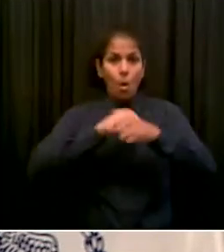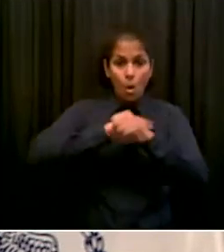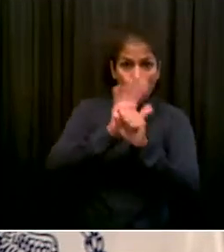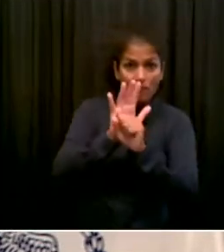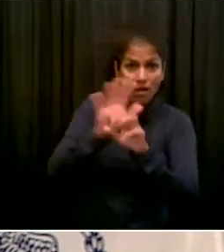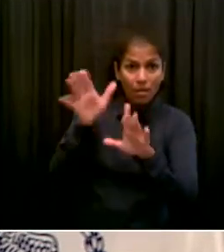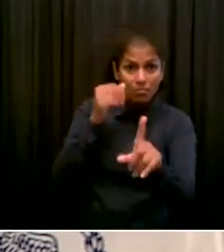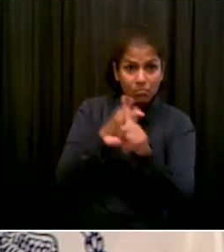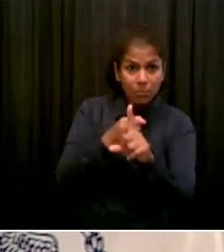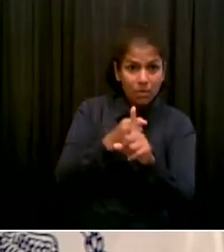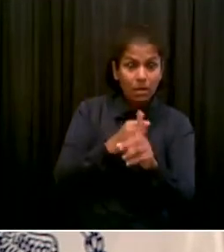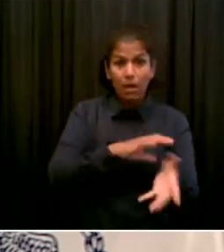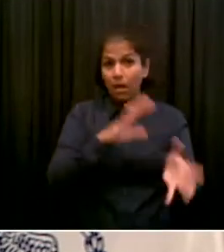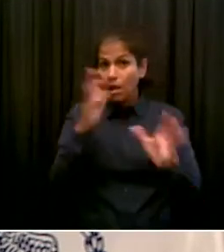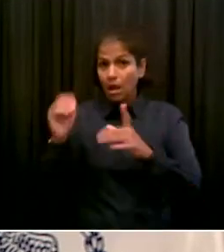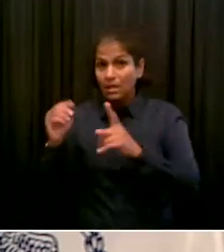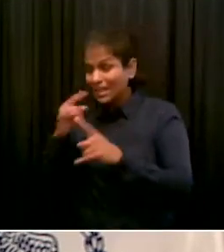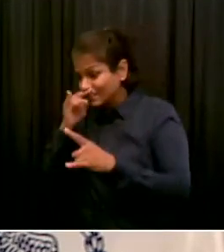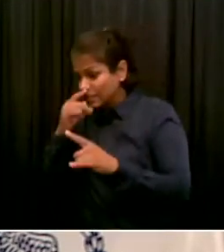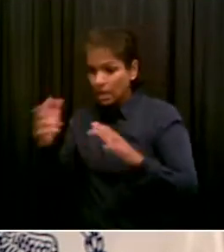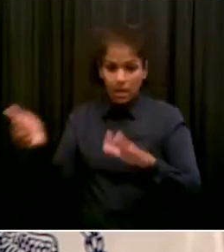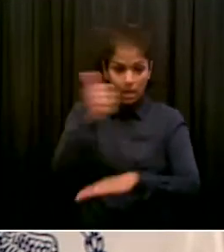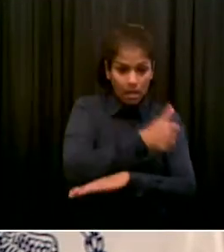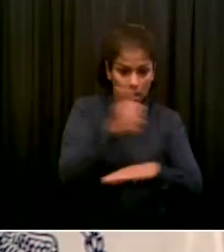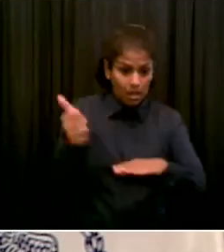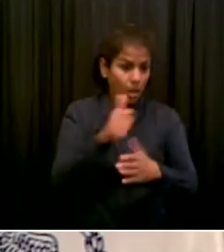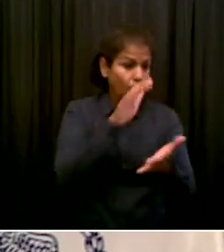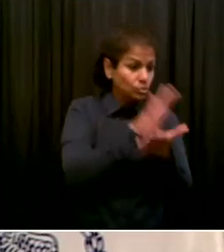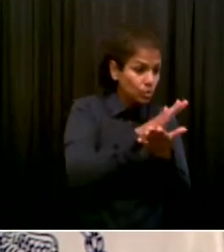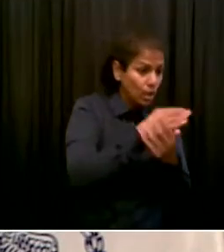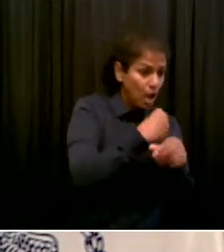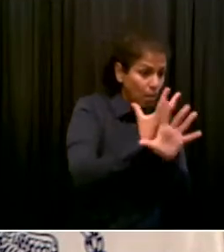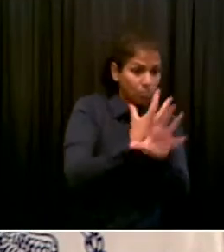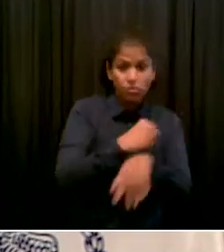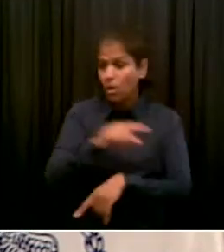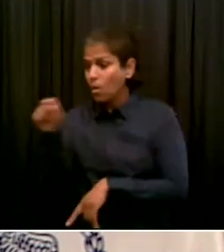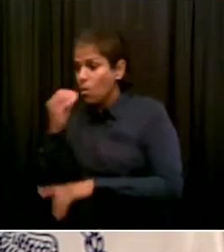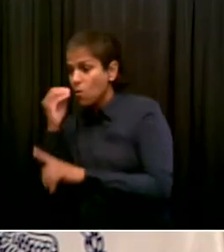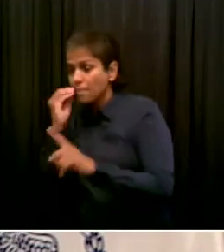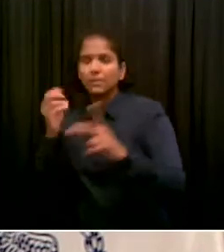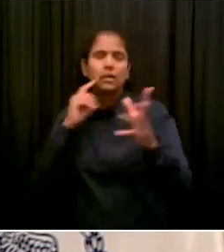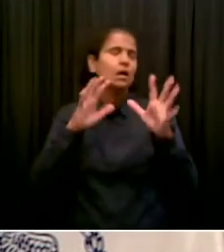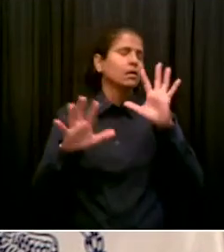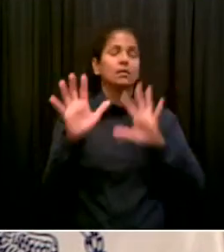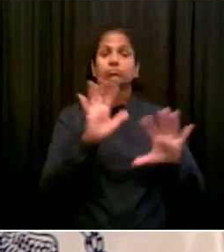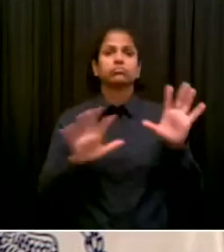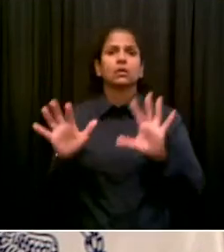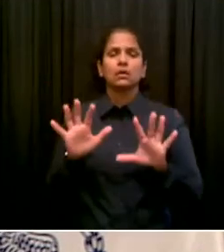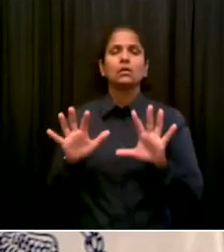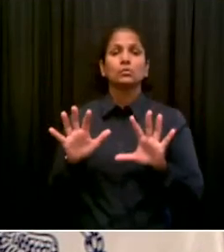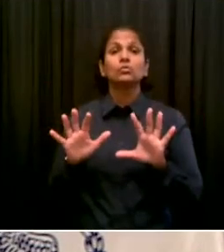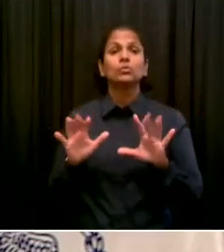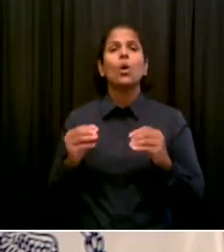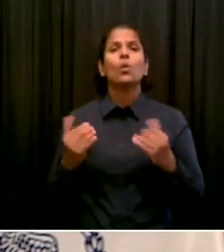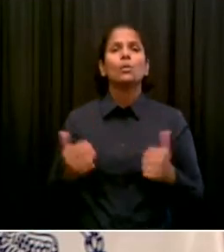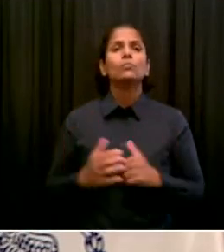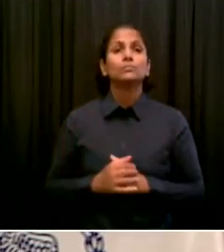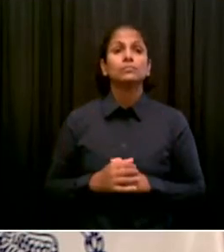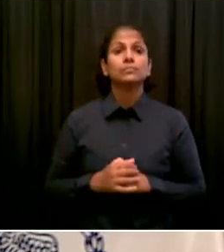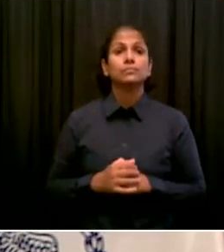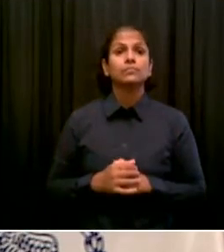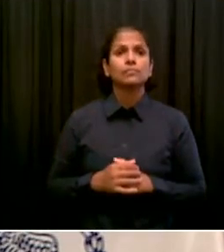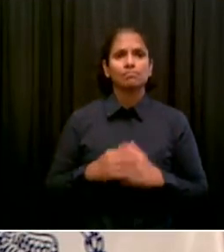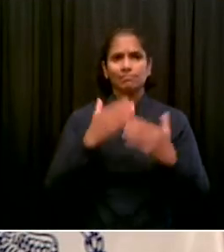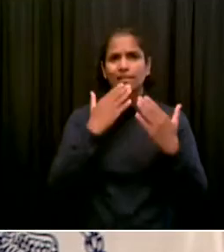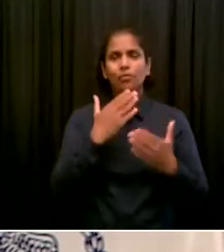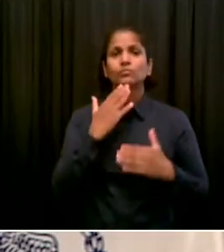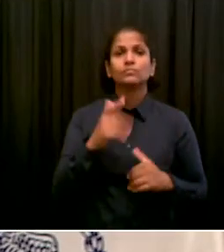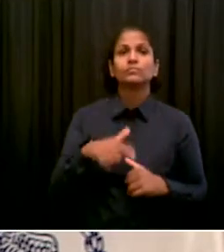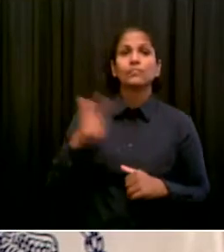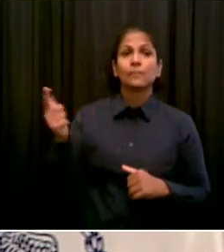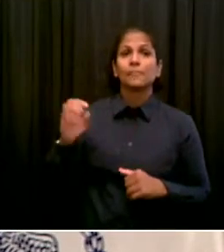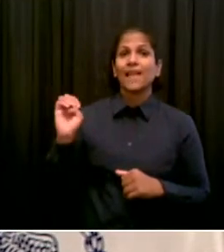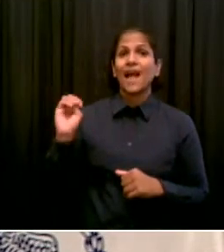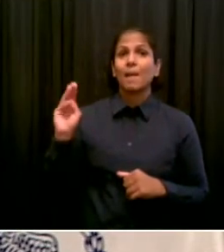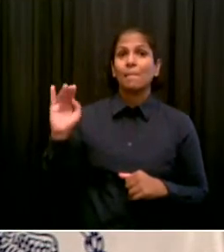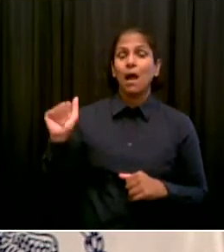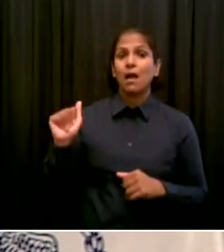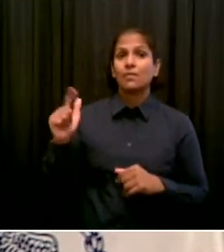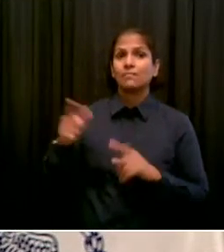IN A NORMAL YEAR, THE FIRST DAY